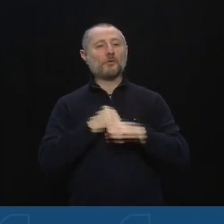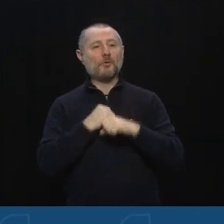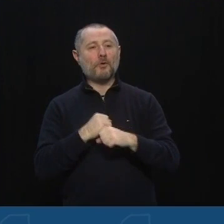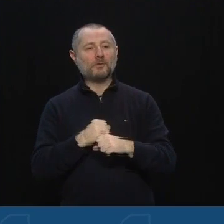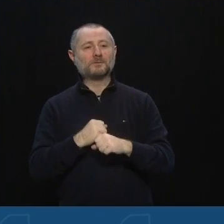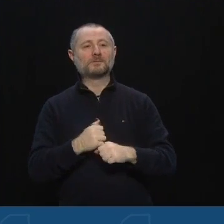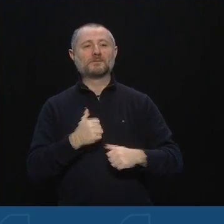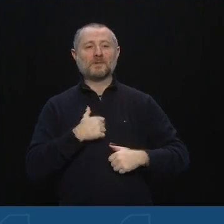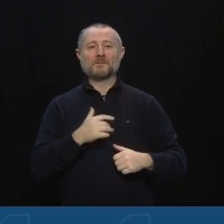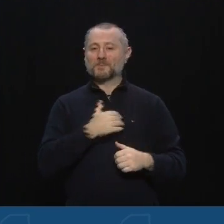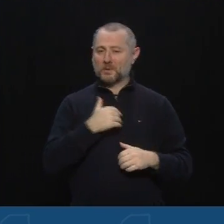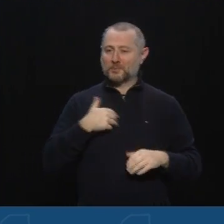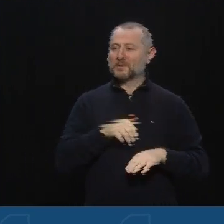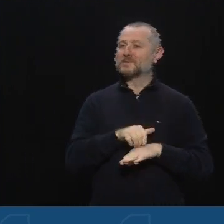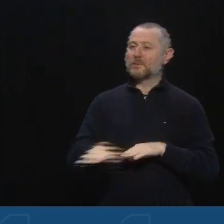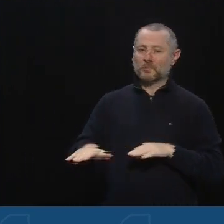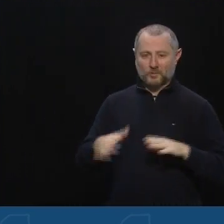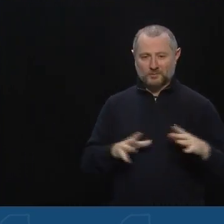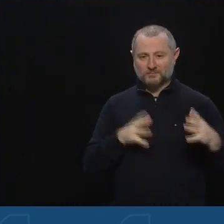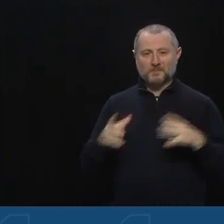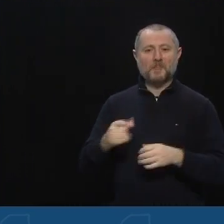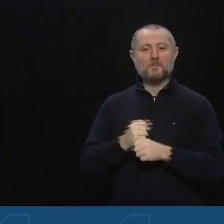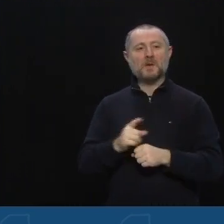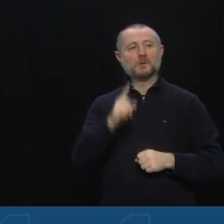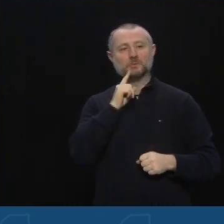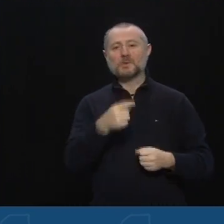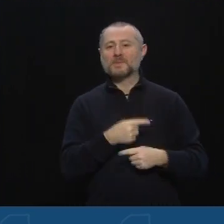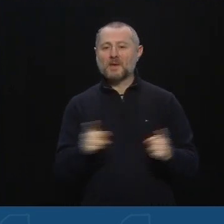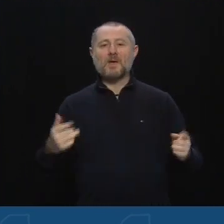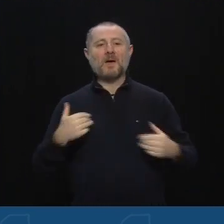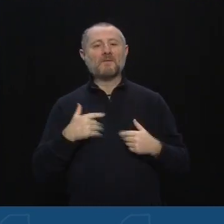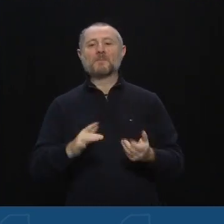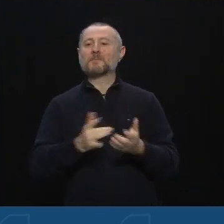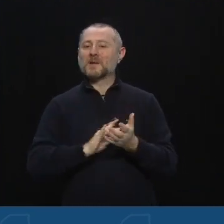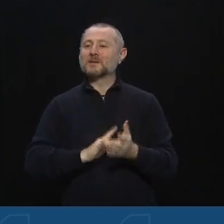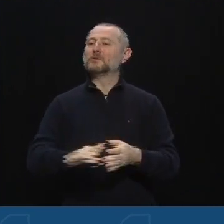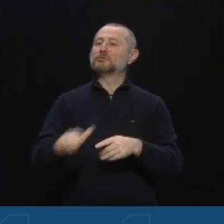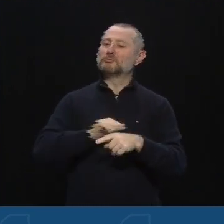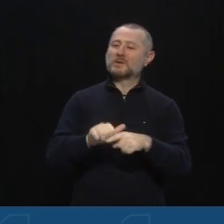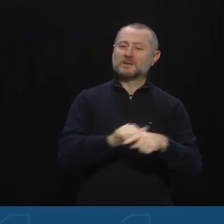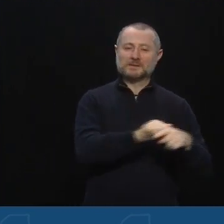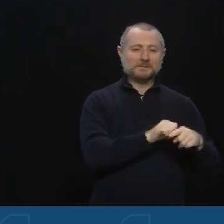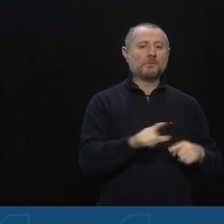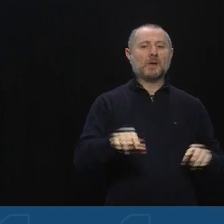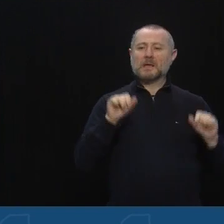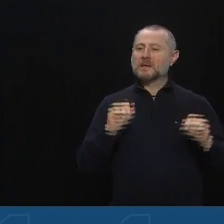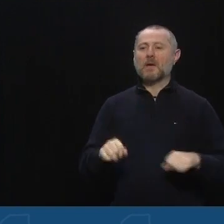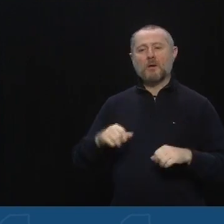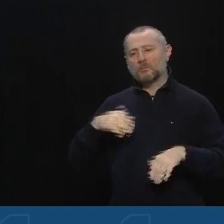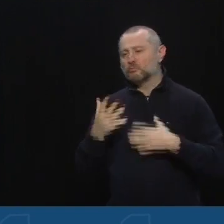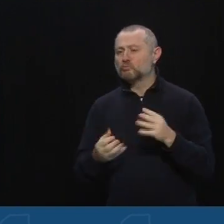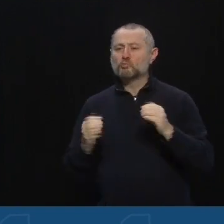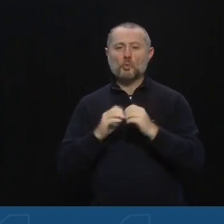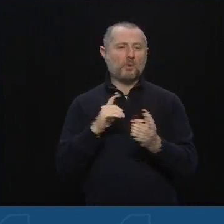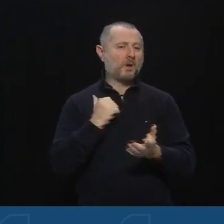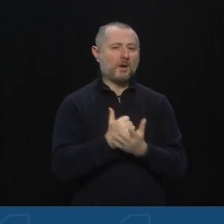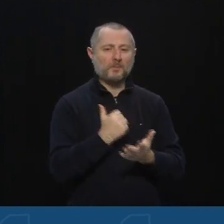WE HAVE 110 UNTILLY PROVIDED UNIO TS AS WELL AS 225 NATIONAL GUARD MEMBERS WHO HAVE BEEN DEPLOYED AND WE ARE MAKING SURE